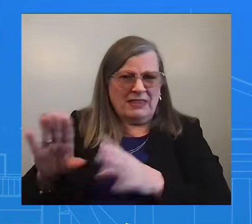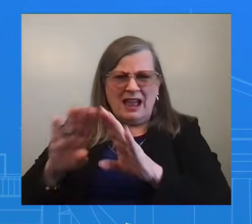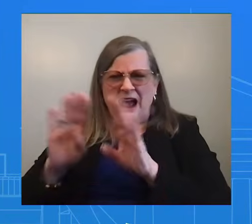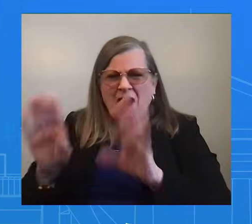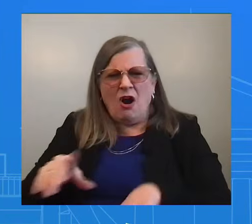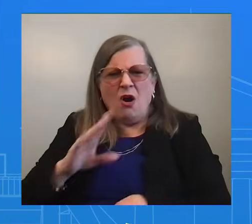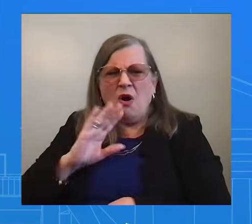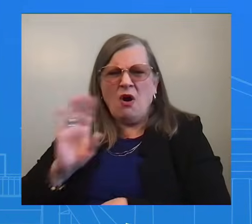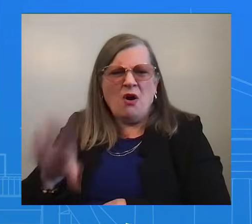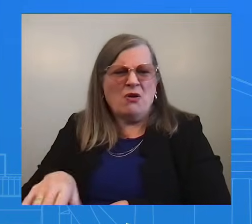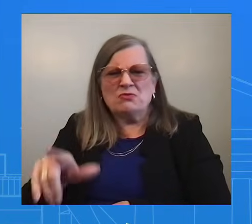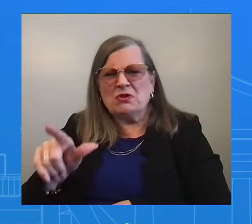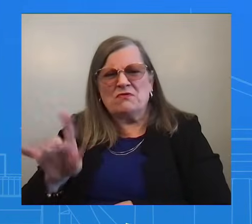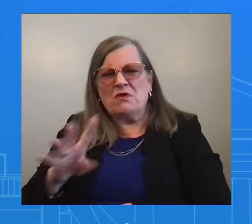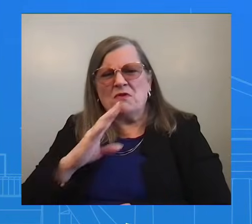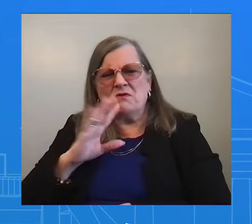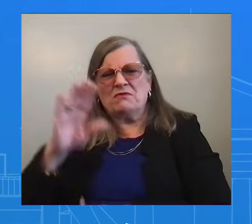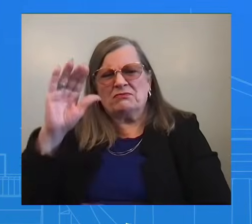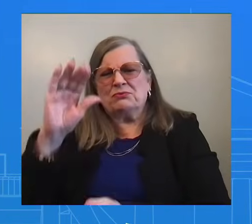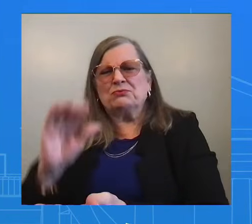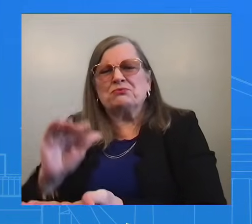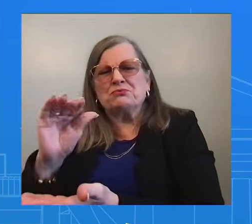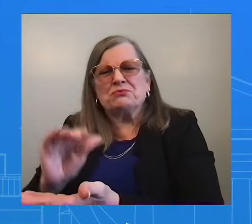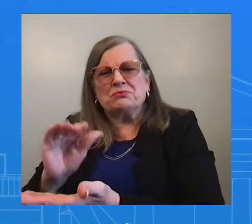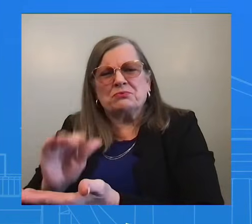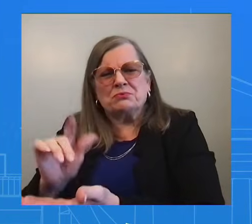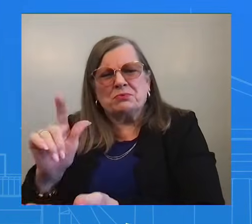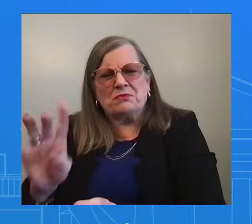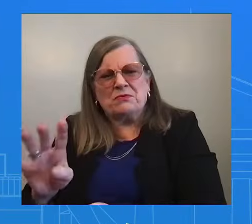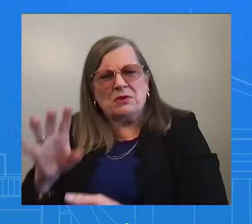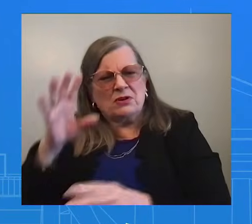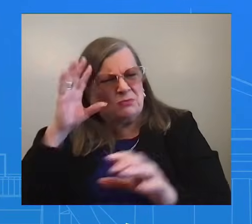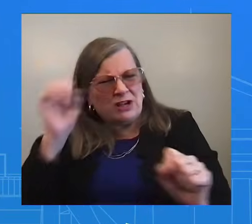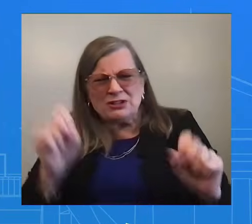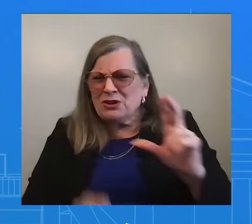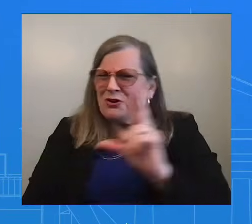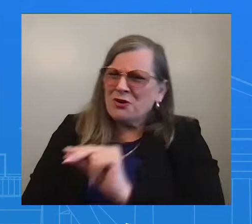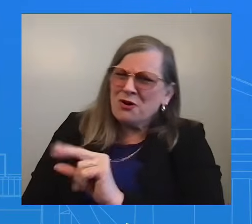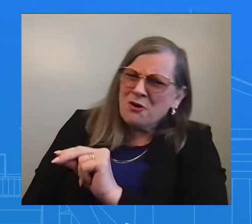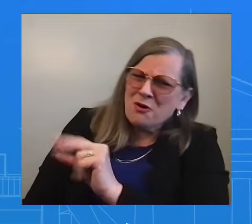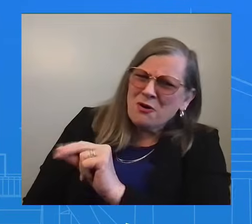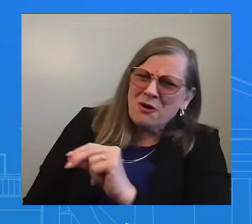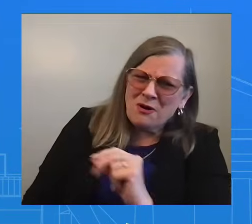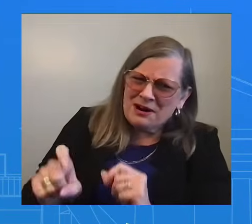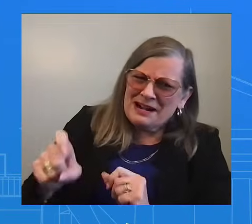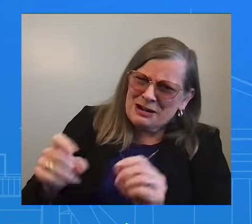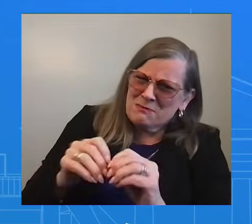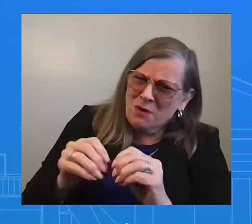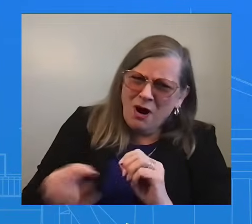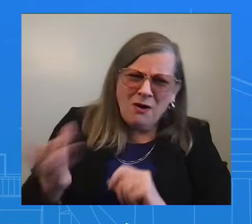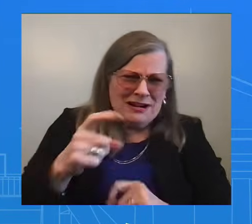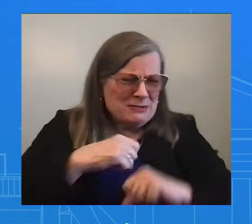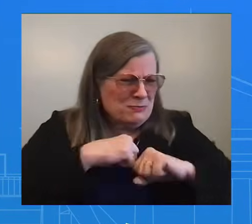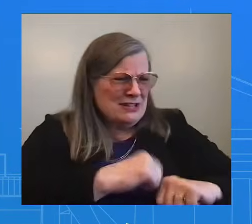of what the President is trying to do. And so, look, the President has done everything that he can -- right? -- on -- on his own.